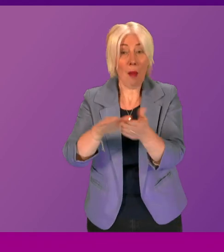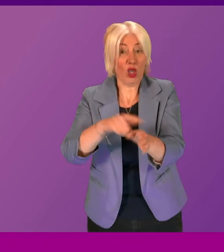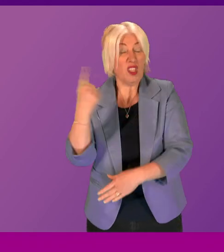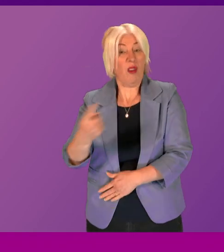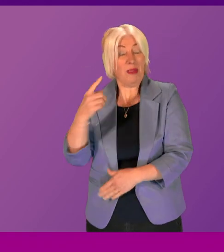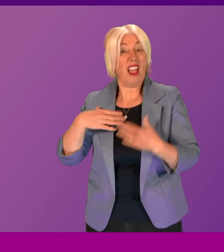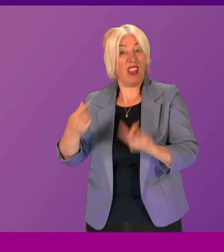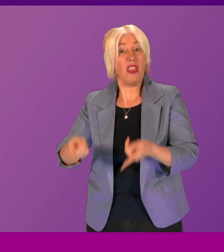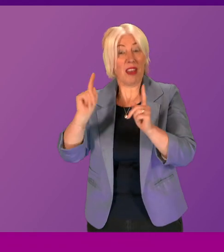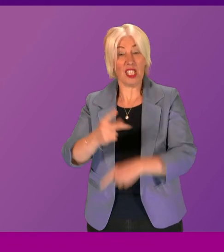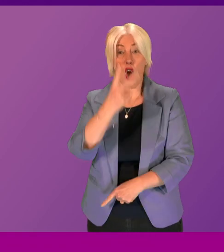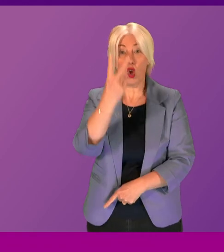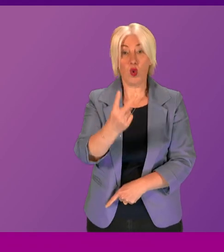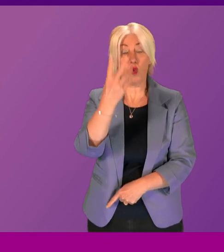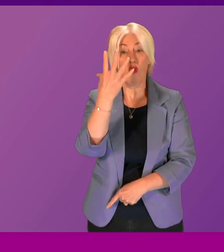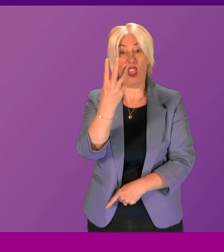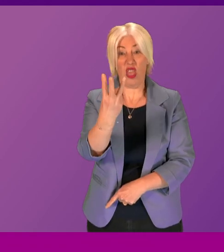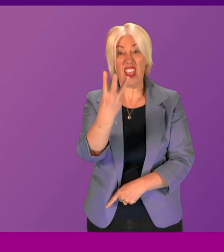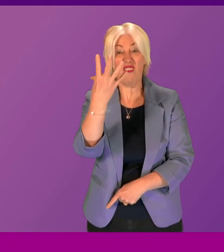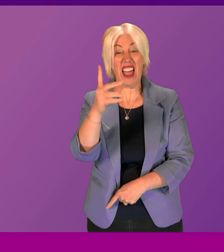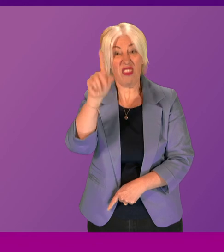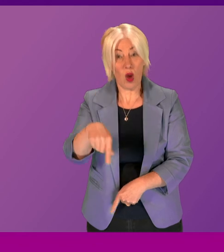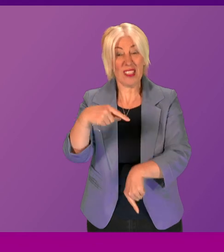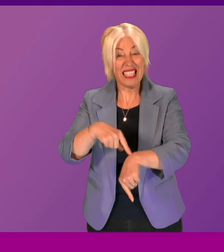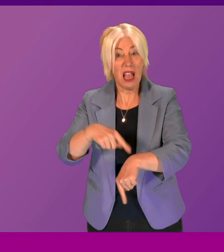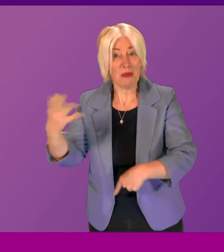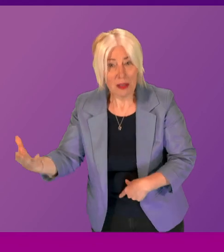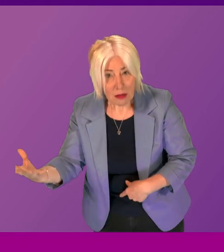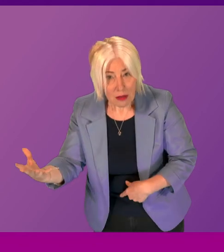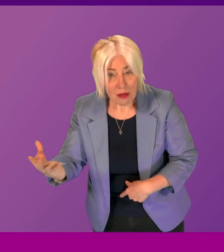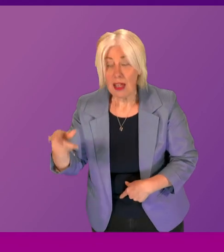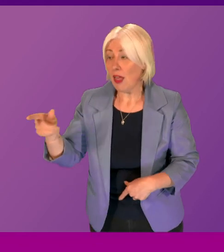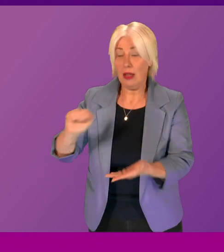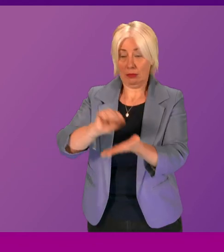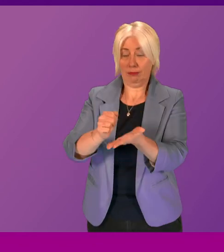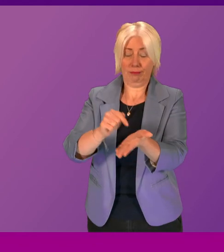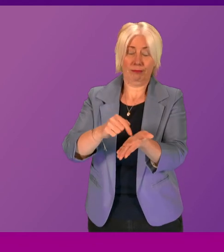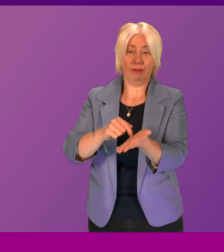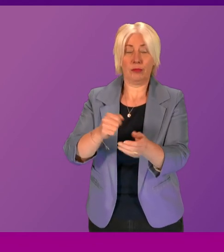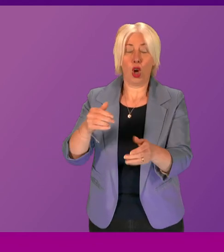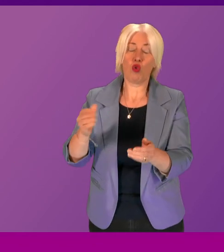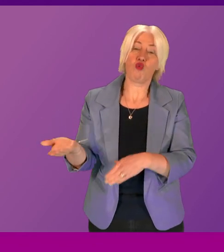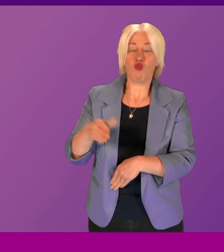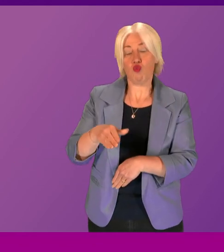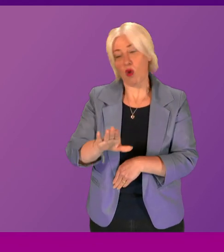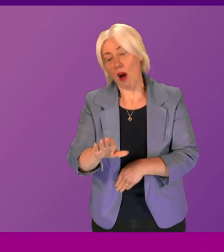Since the First Minister published his so-called NHS recovery plan, the SNP has broken the